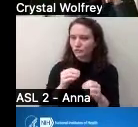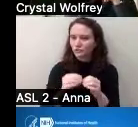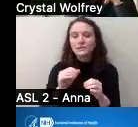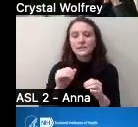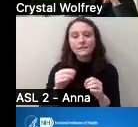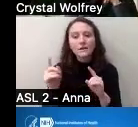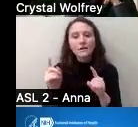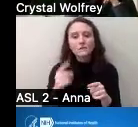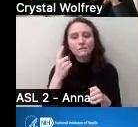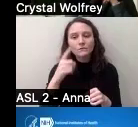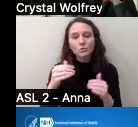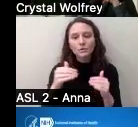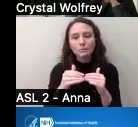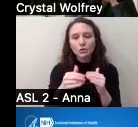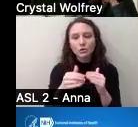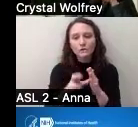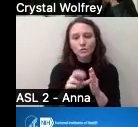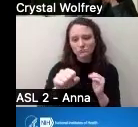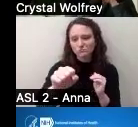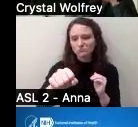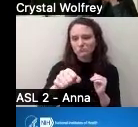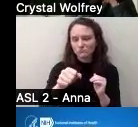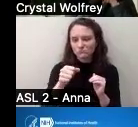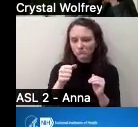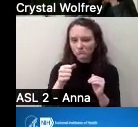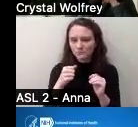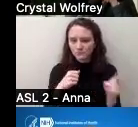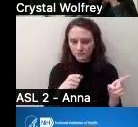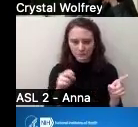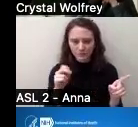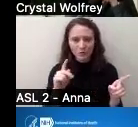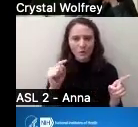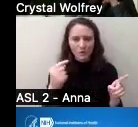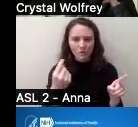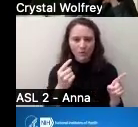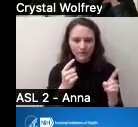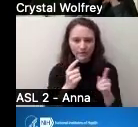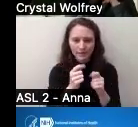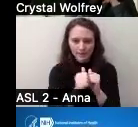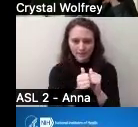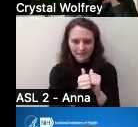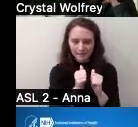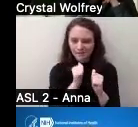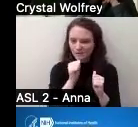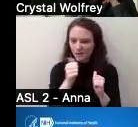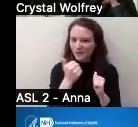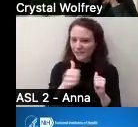It would fall under the policy if the requirement is there. Elyse Sullivan, PhD: Yeah. So only competing, not anything noncompeting. Crystal Wolfrey: Yes.